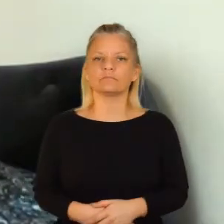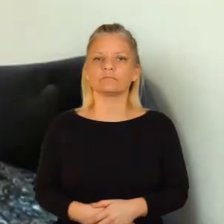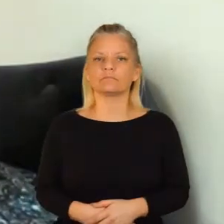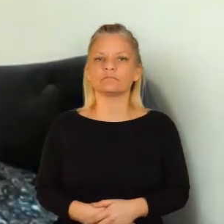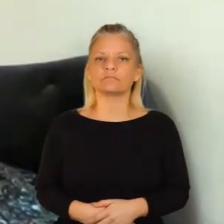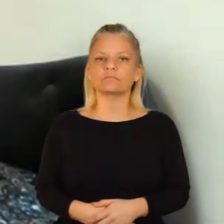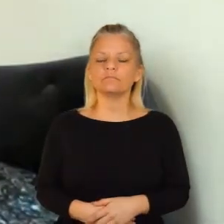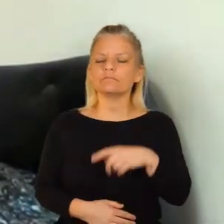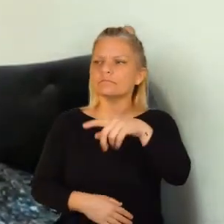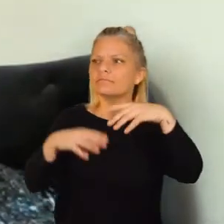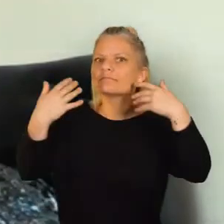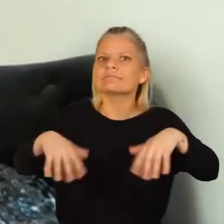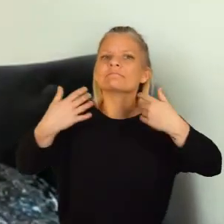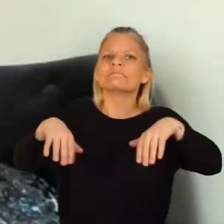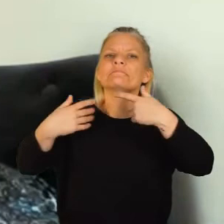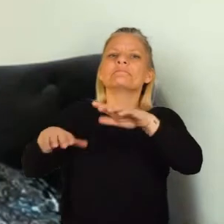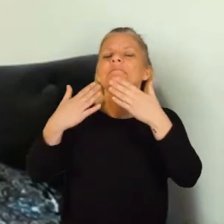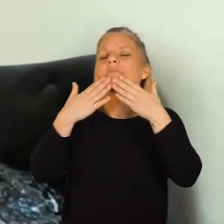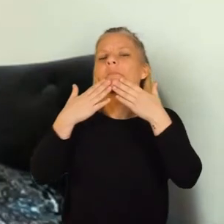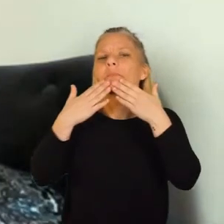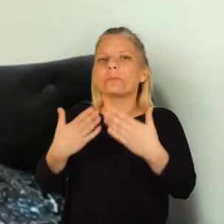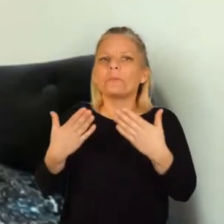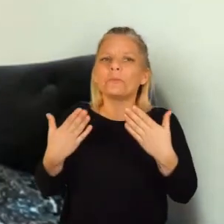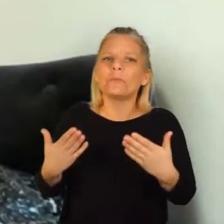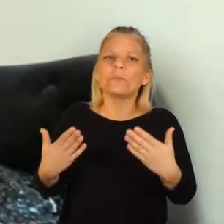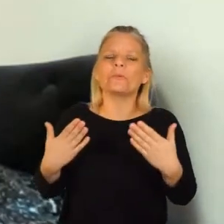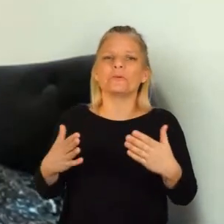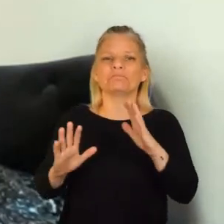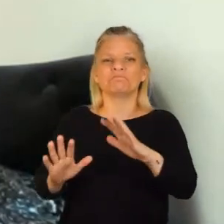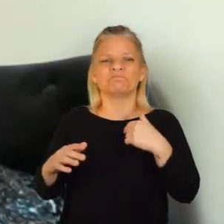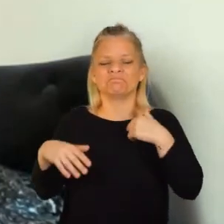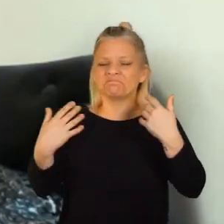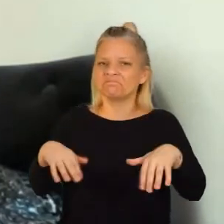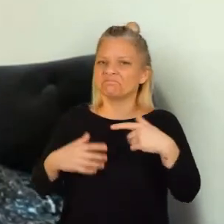that are listening attempted to give it a go and have a think about setting something up.